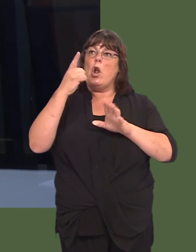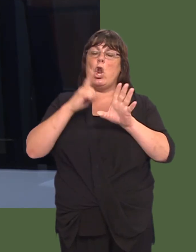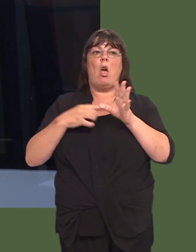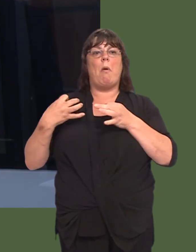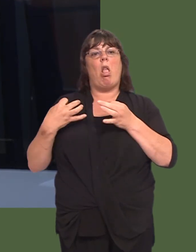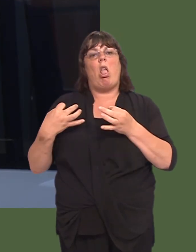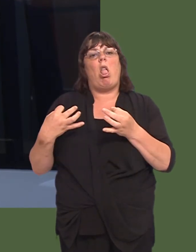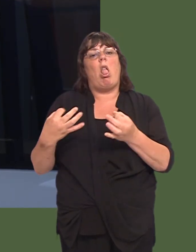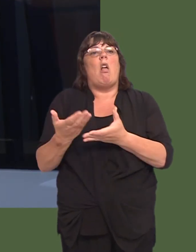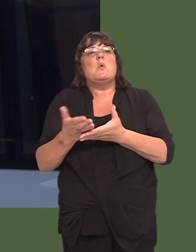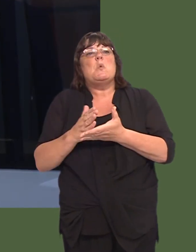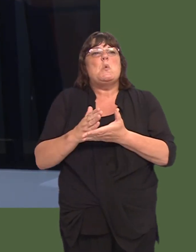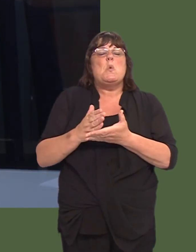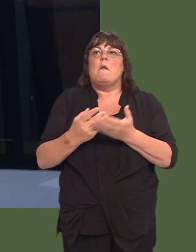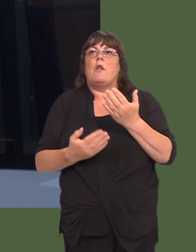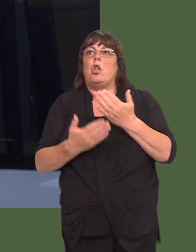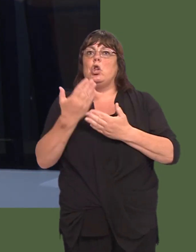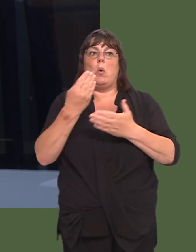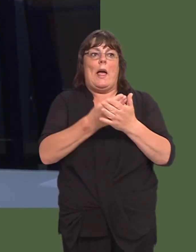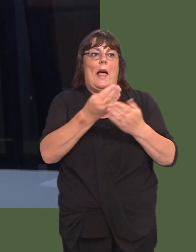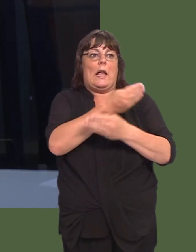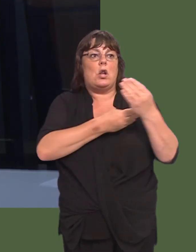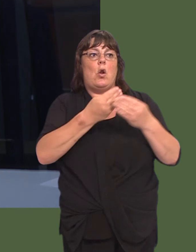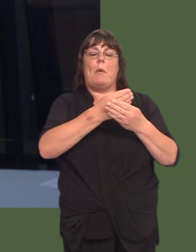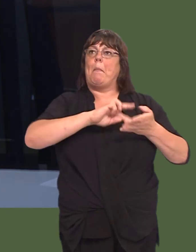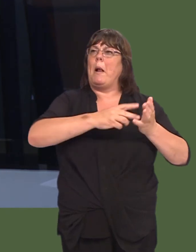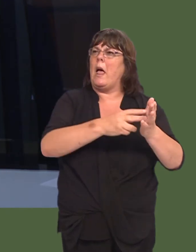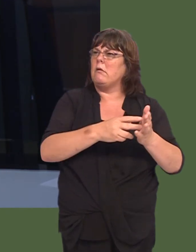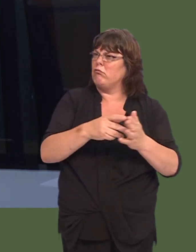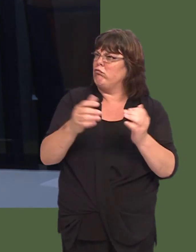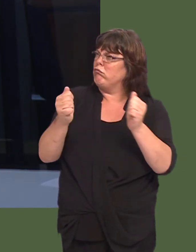for over a year with a new economic and industrial plan for this country?